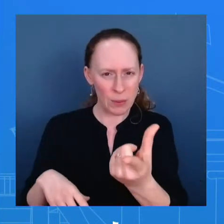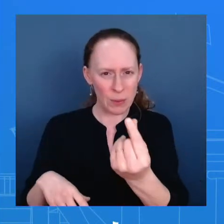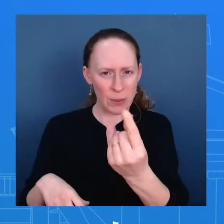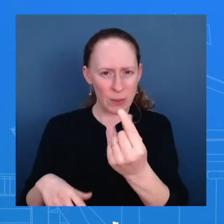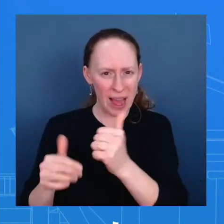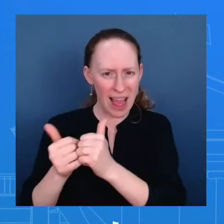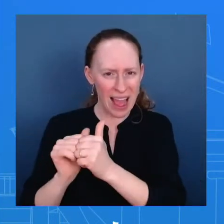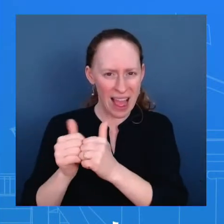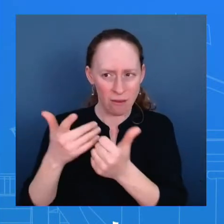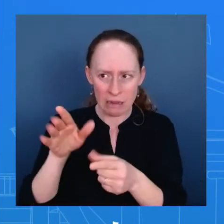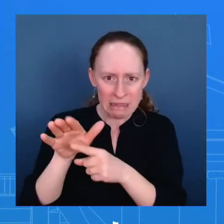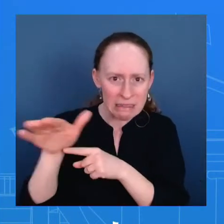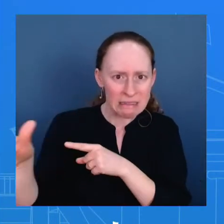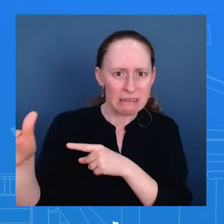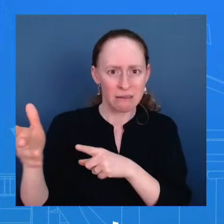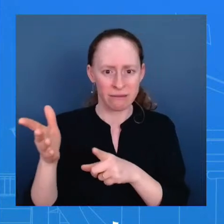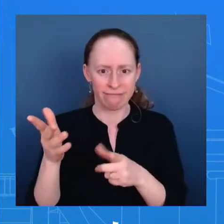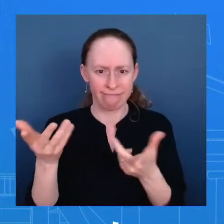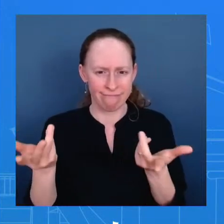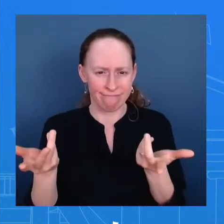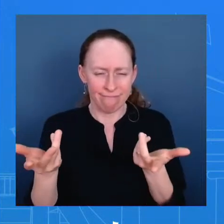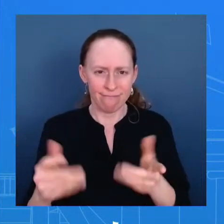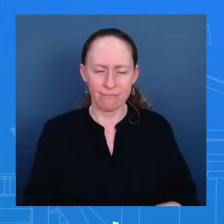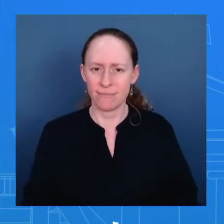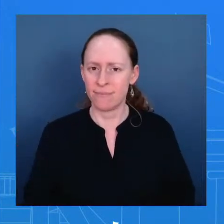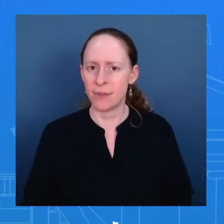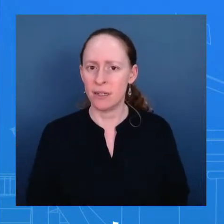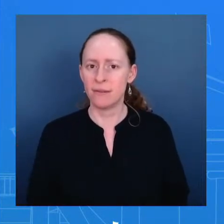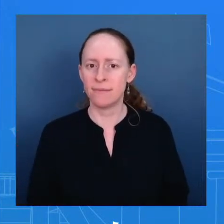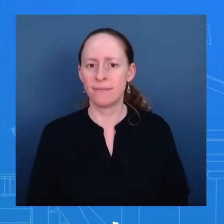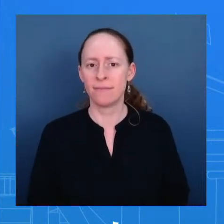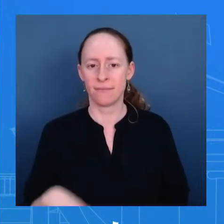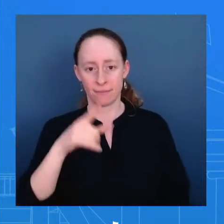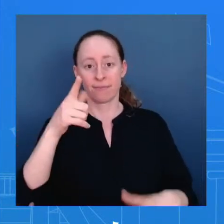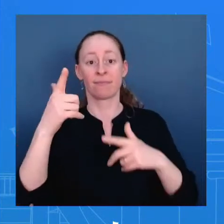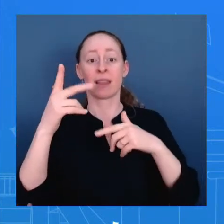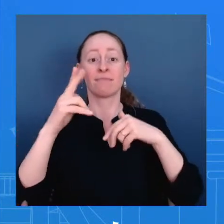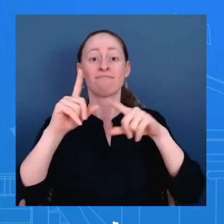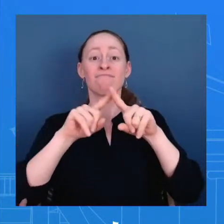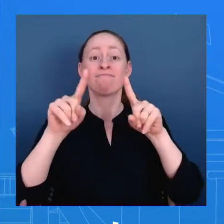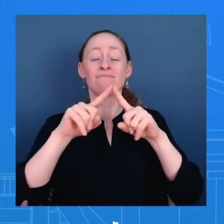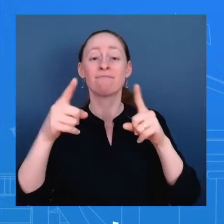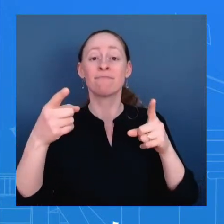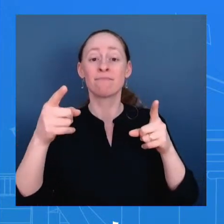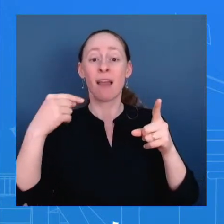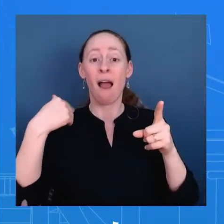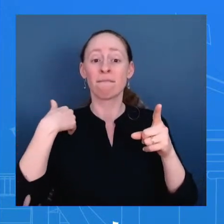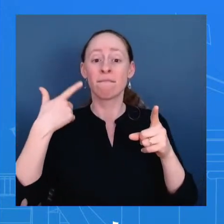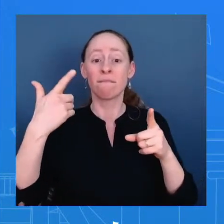It will be operational in upcoming days. So, that's important. And obviously, the Department of Defense will have more specifics on that.